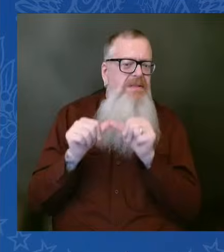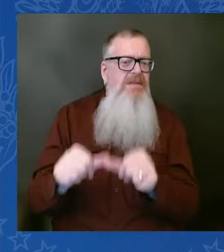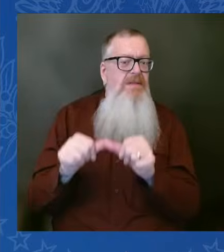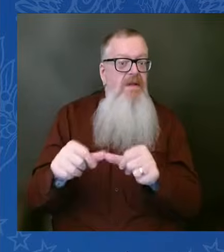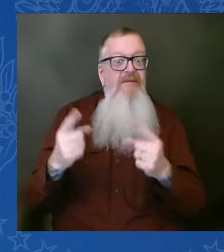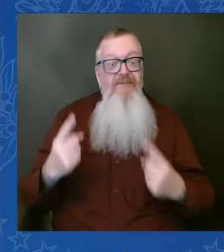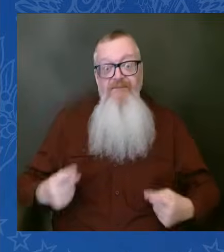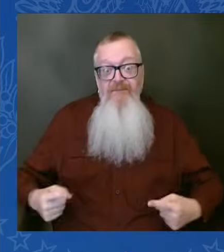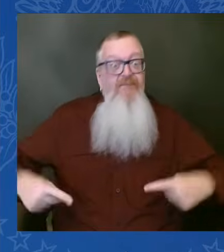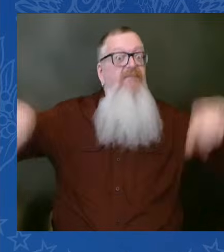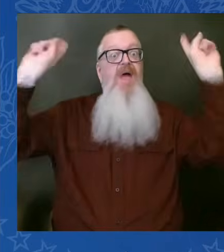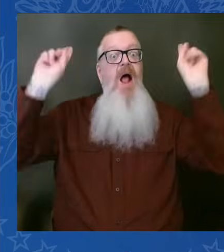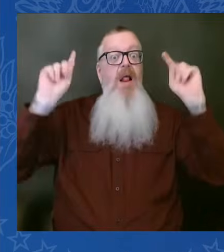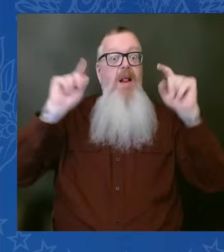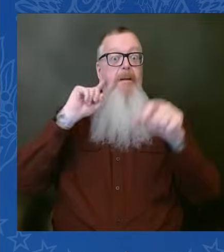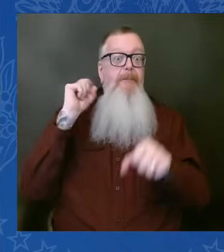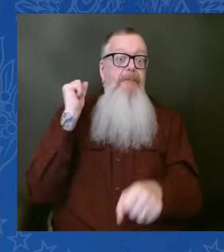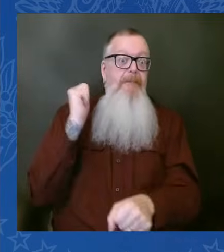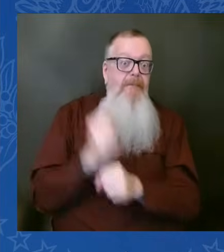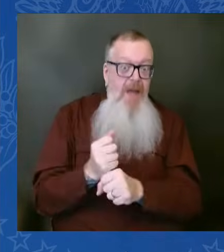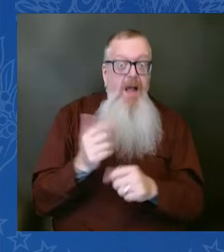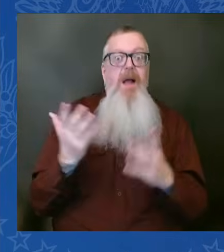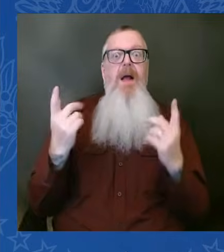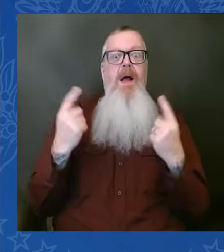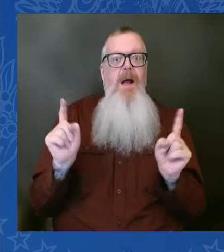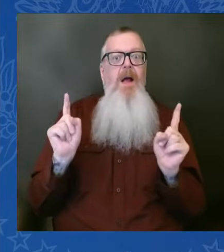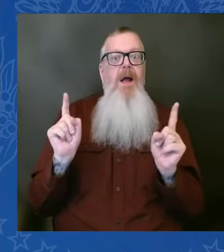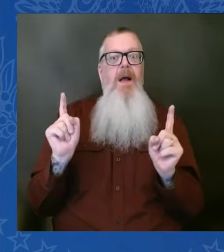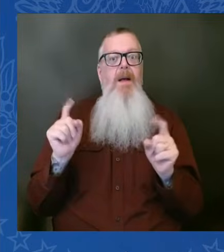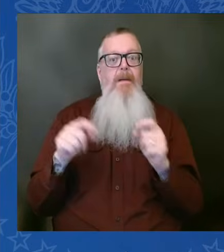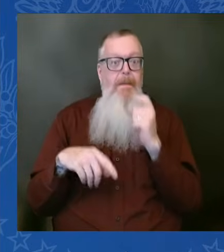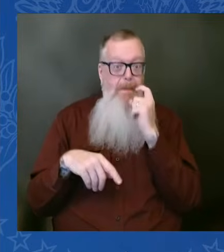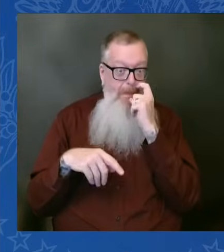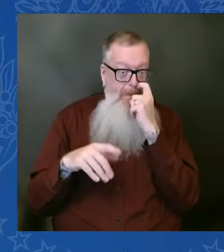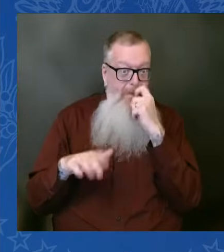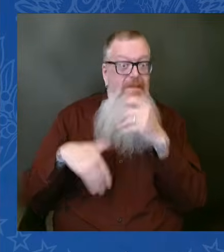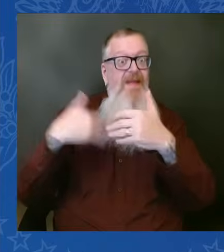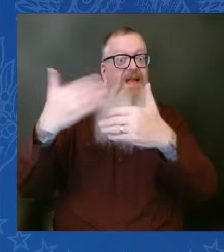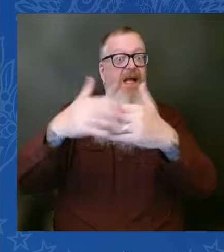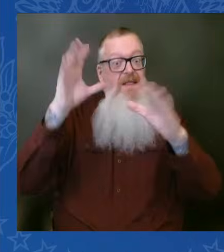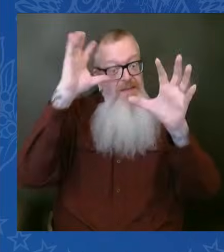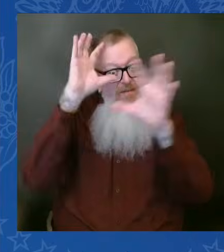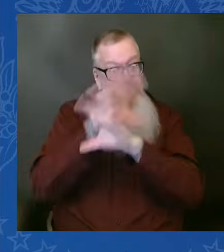And, by the way, he’s going to find, since I made a promise I’d invest as much in red states as blue,